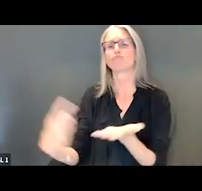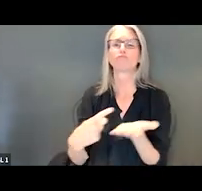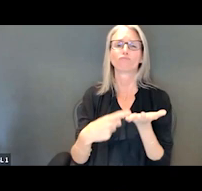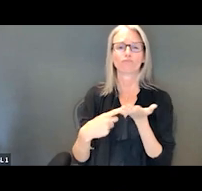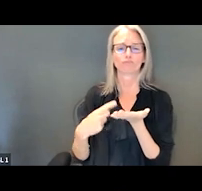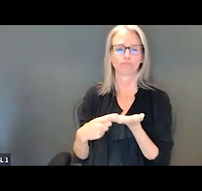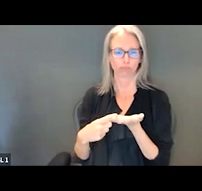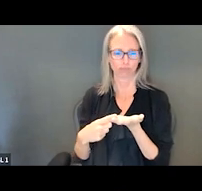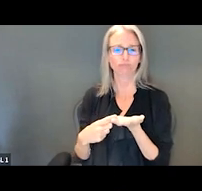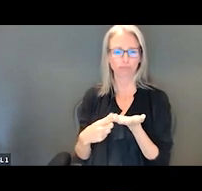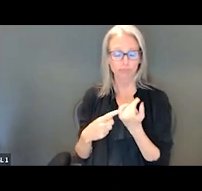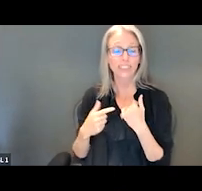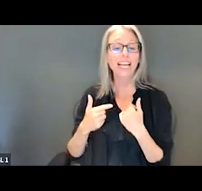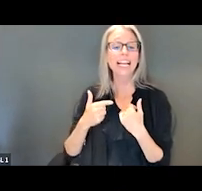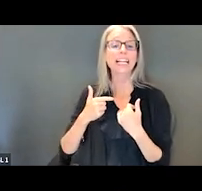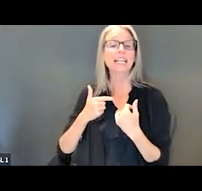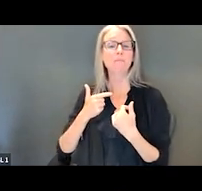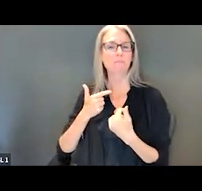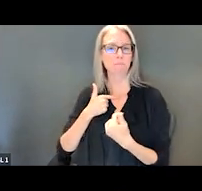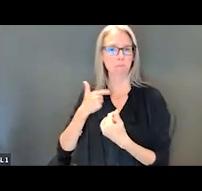session and moderating that discussion.